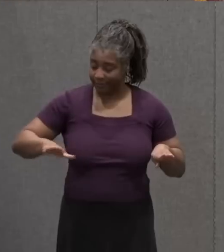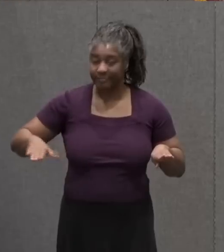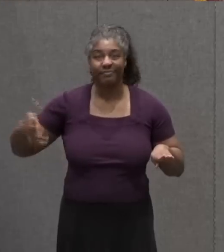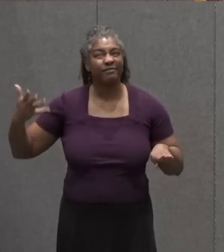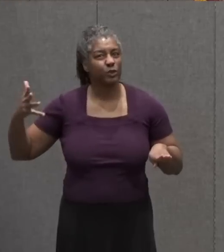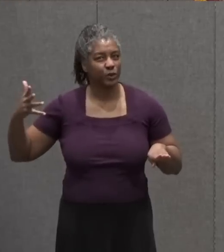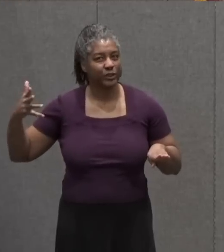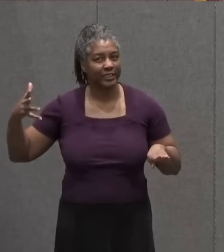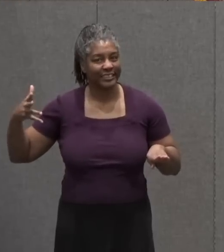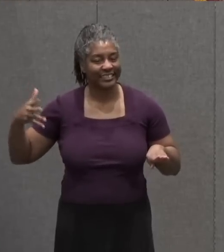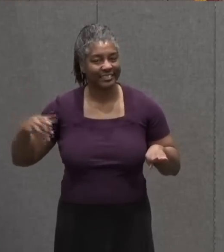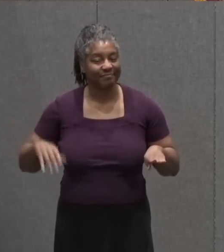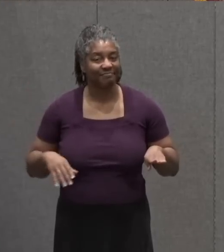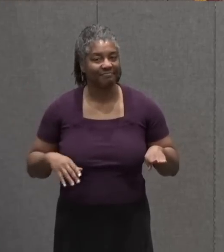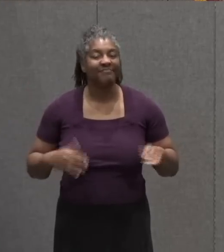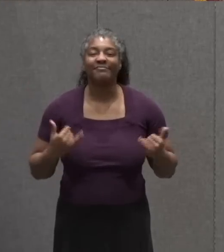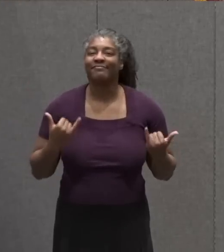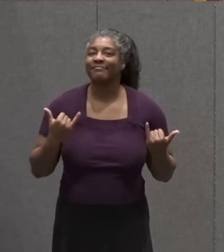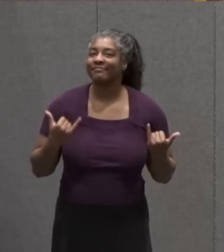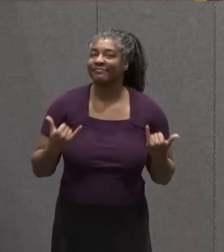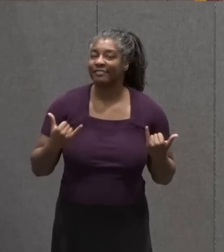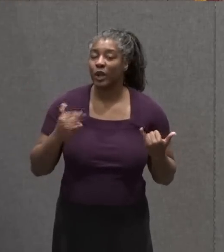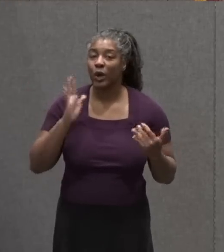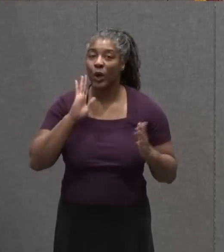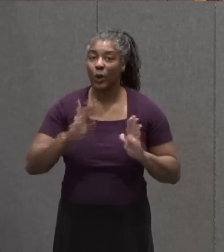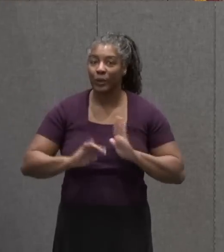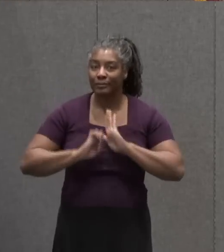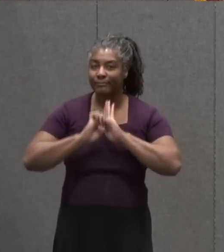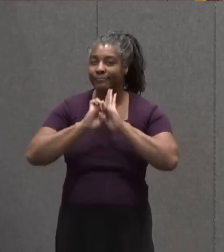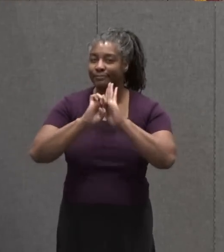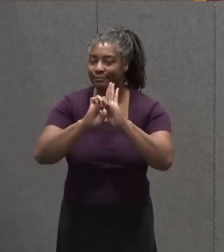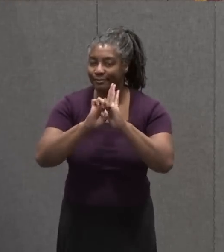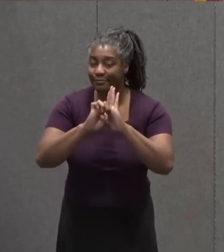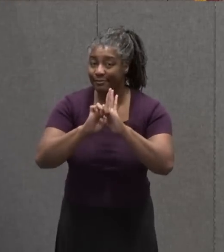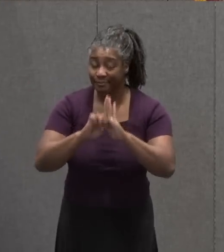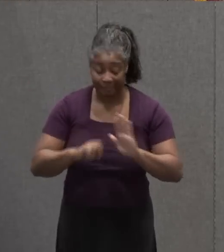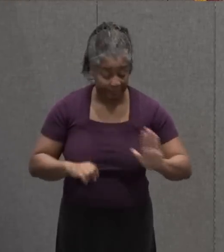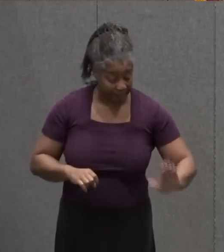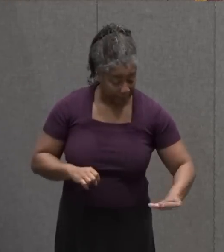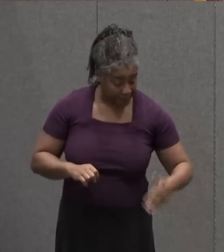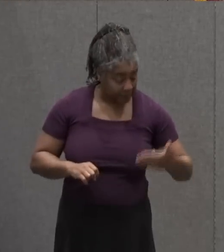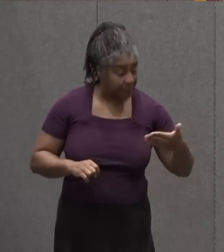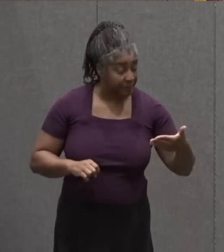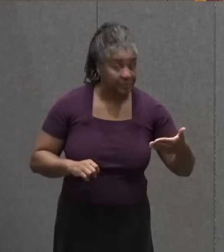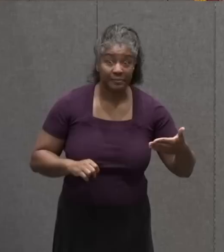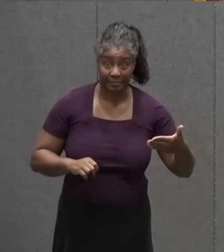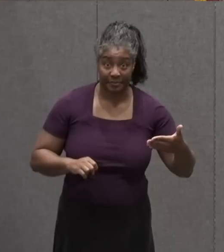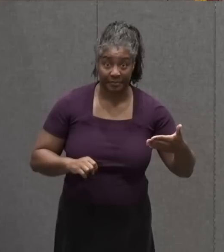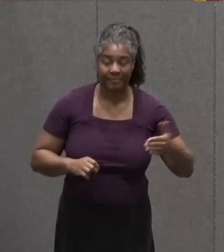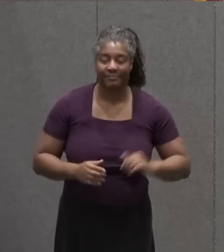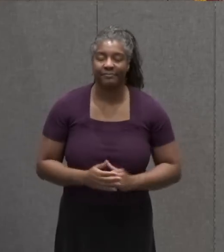of what happens when you turn over the cards. You'll lay out all of your cards